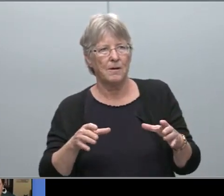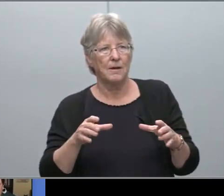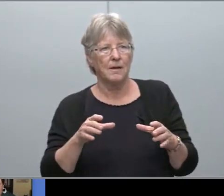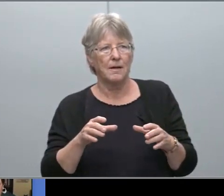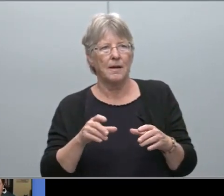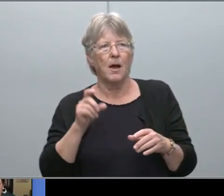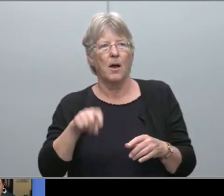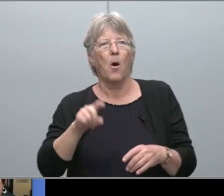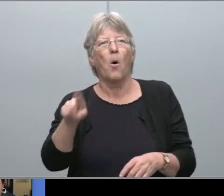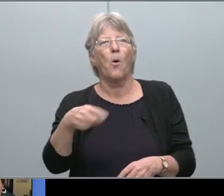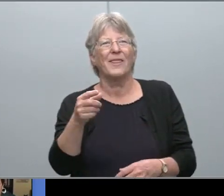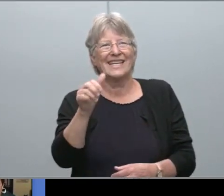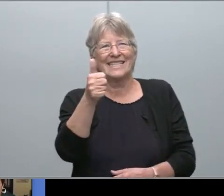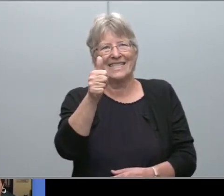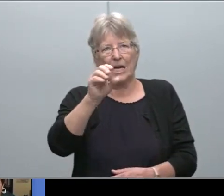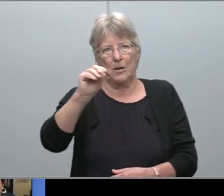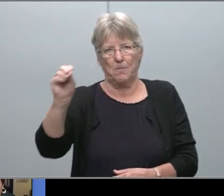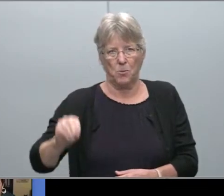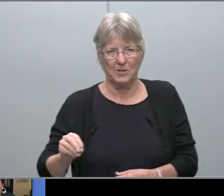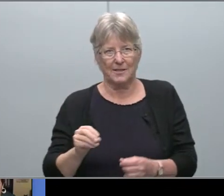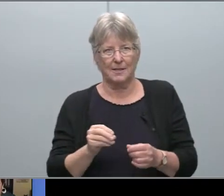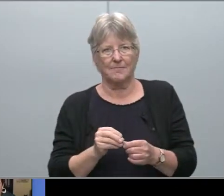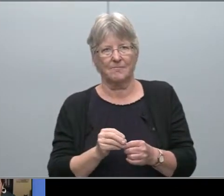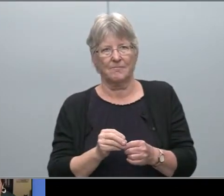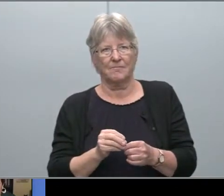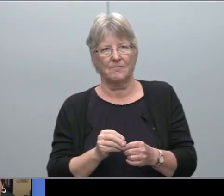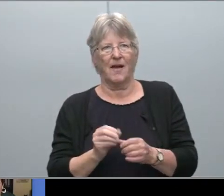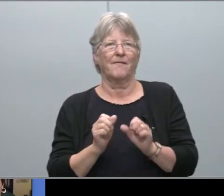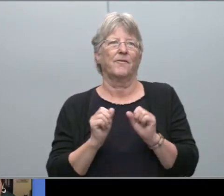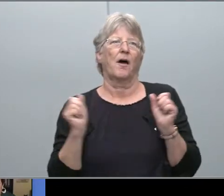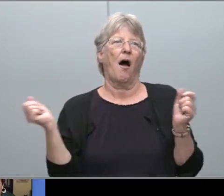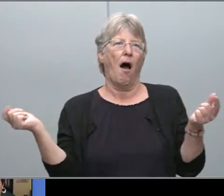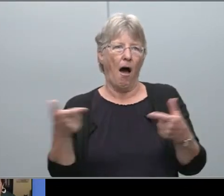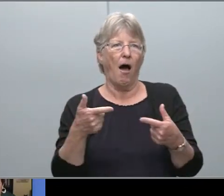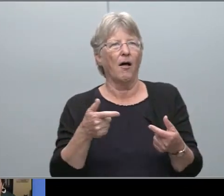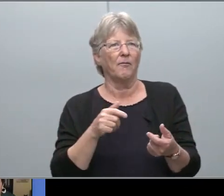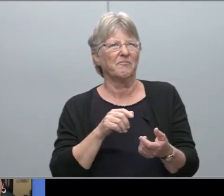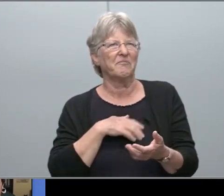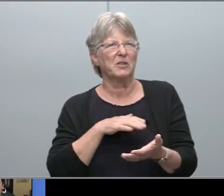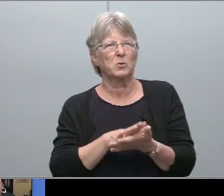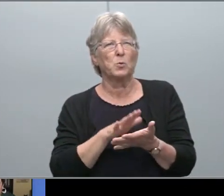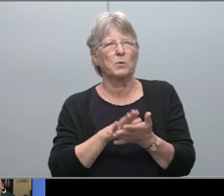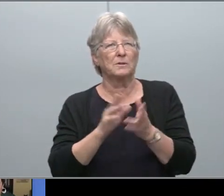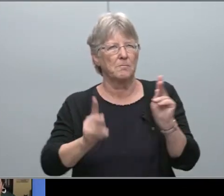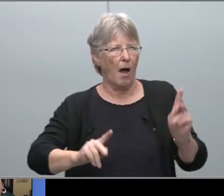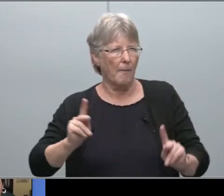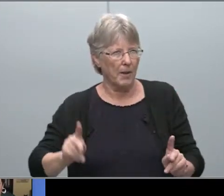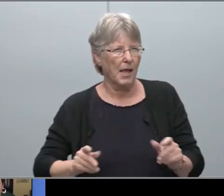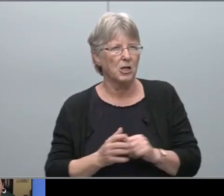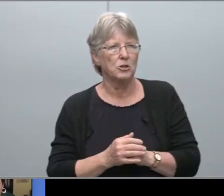that was sent out through L.A. County. We will, we're being advised, excuse me, by the Long Beach Health Department